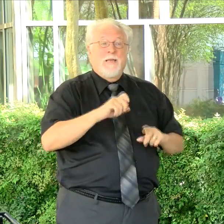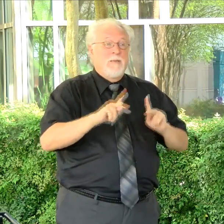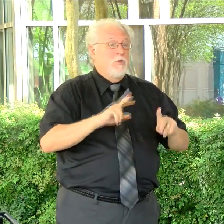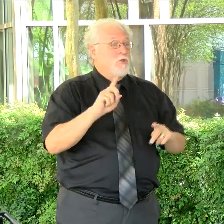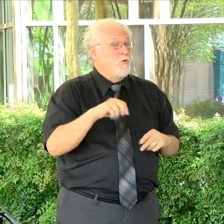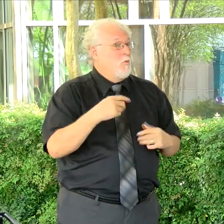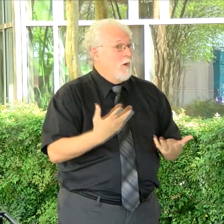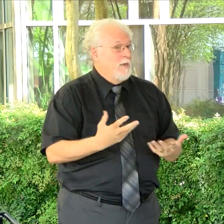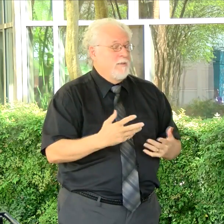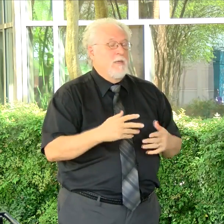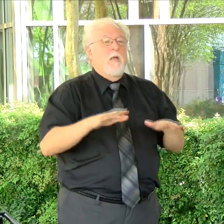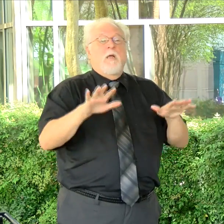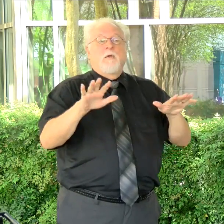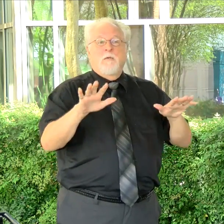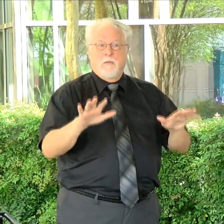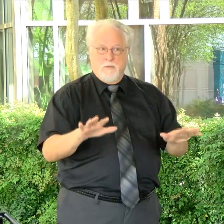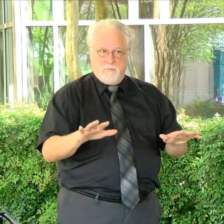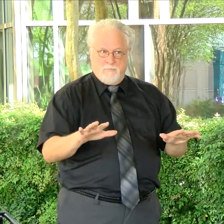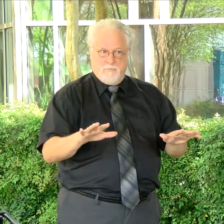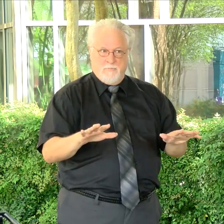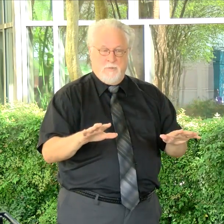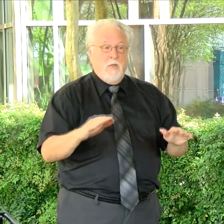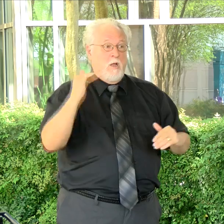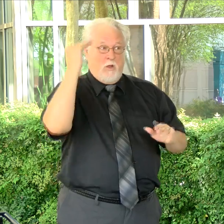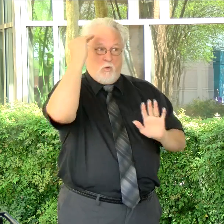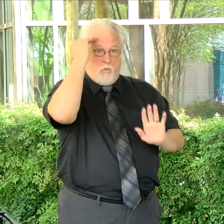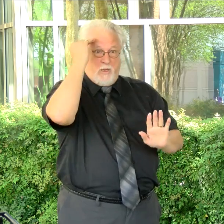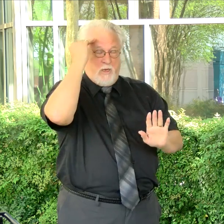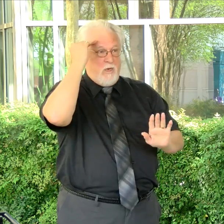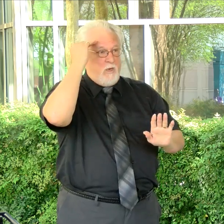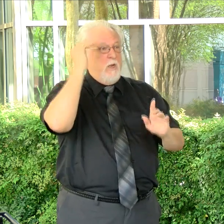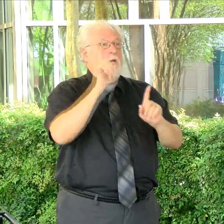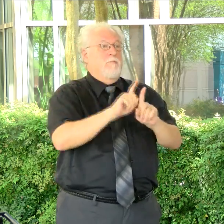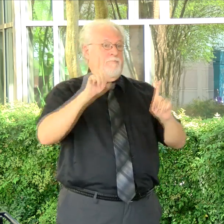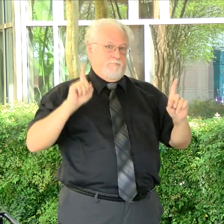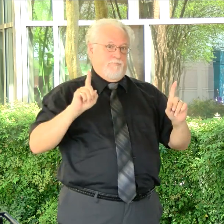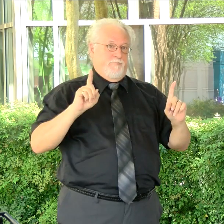do is to stay calm, stay aware, and stay apart." The mayor says this testing